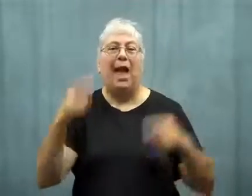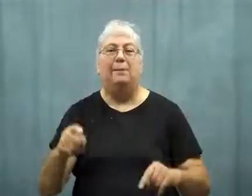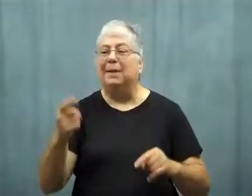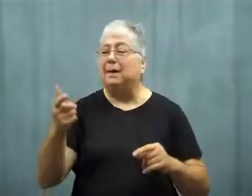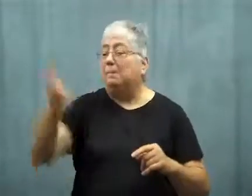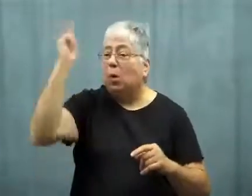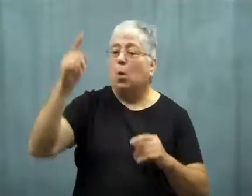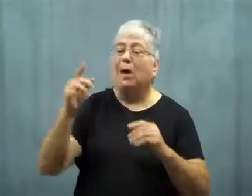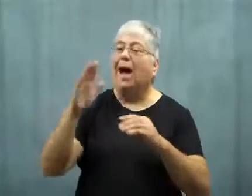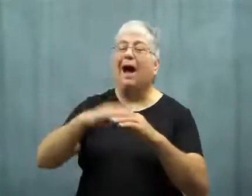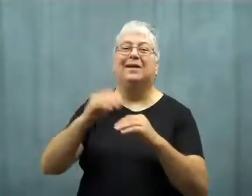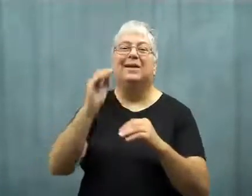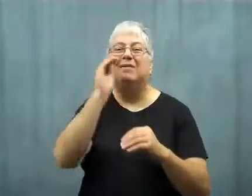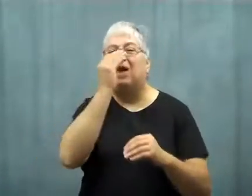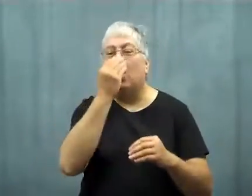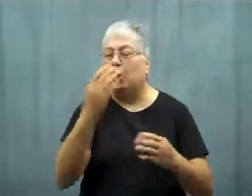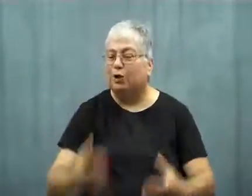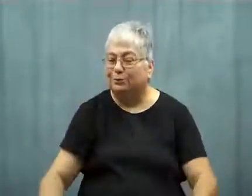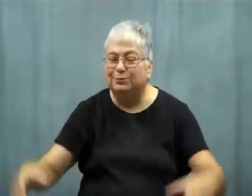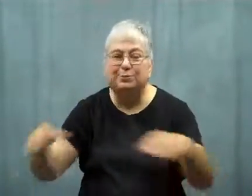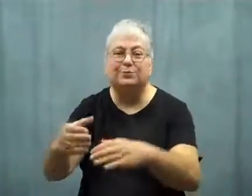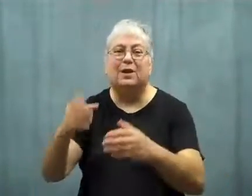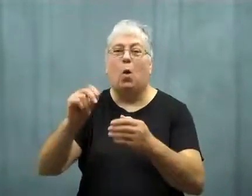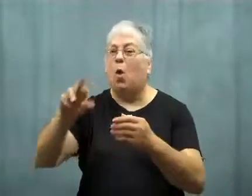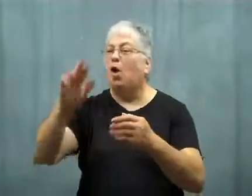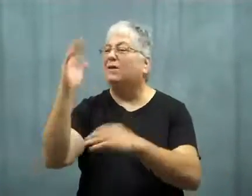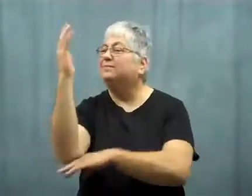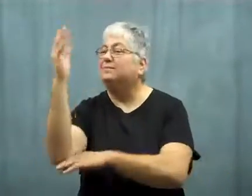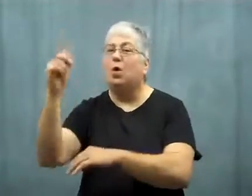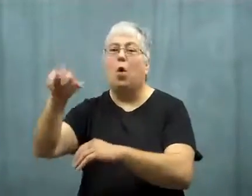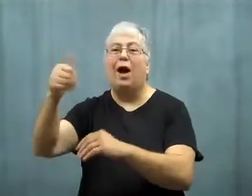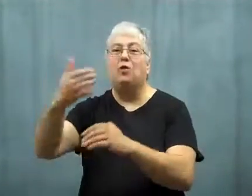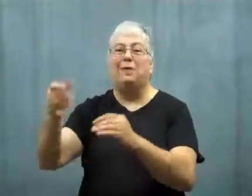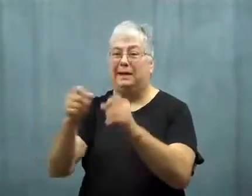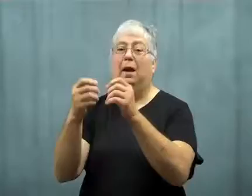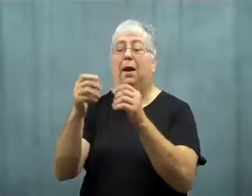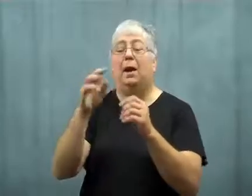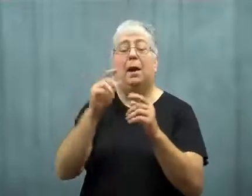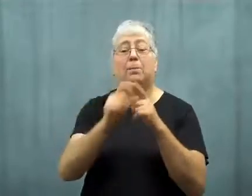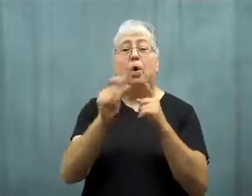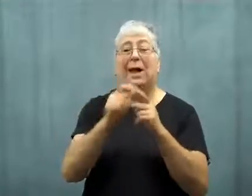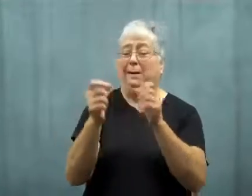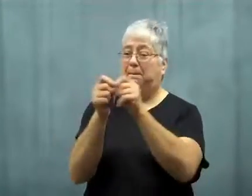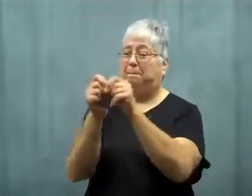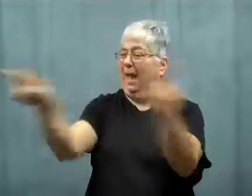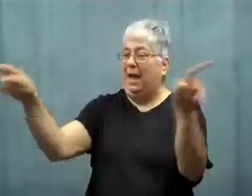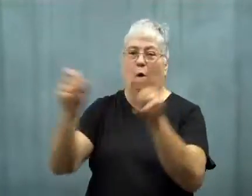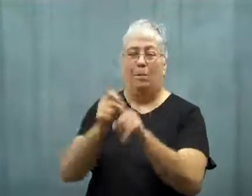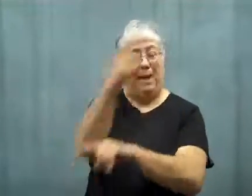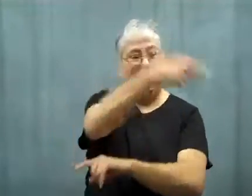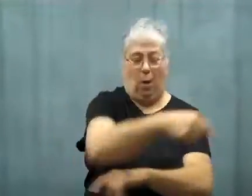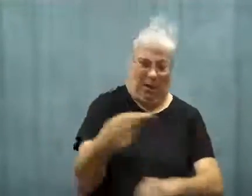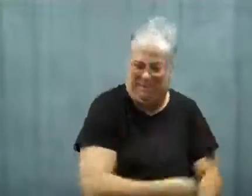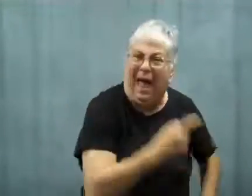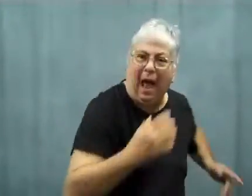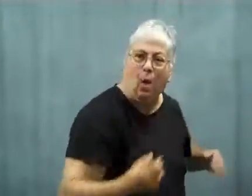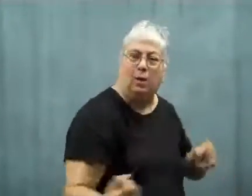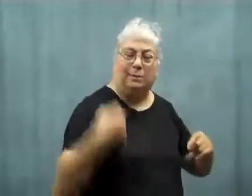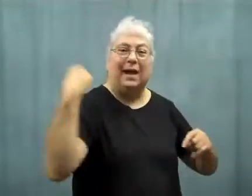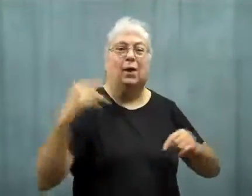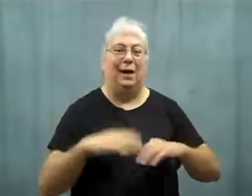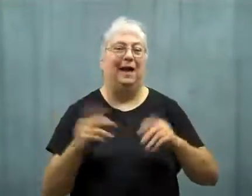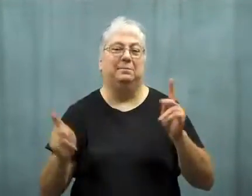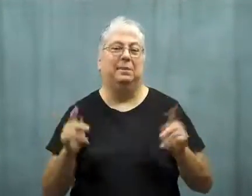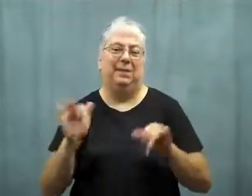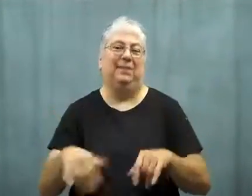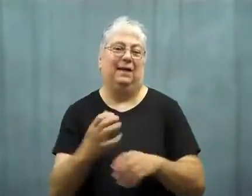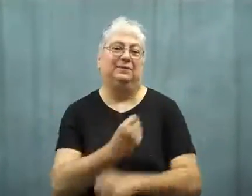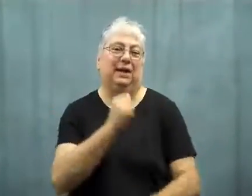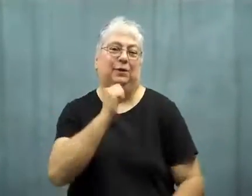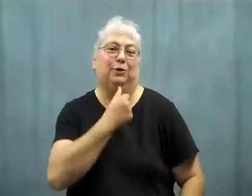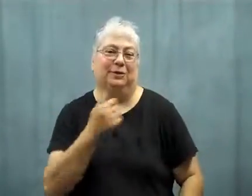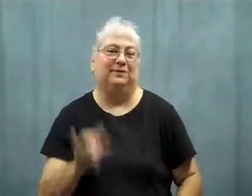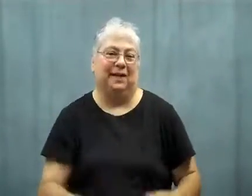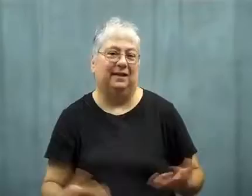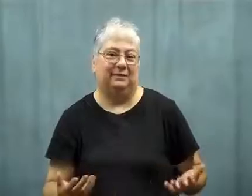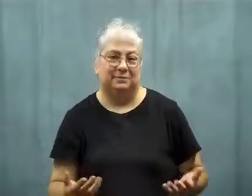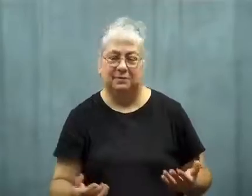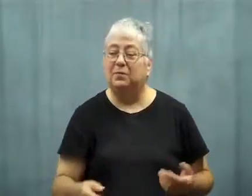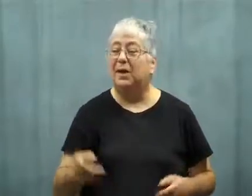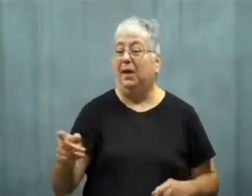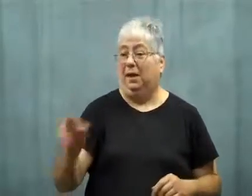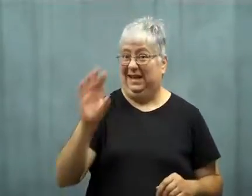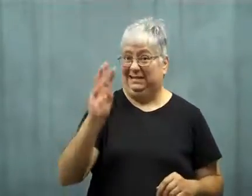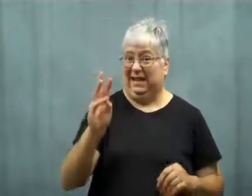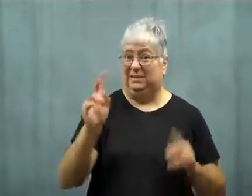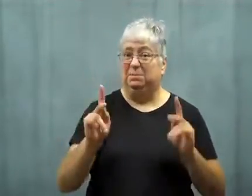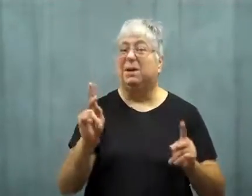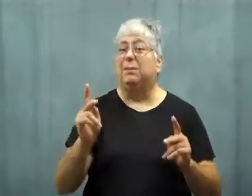The bullets hit flowerpots, trees or other obects and broke apart,